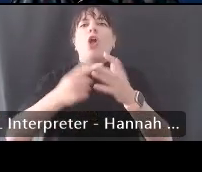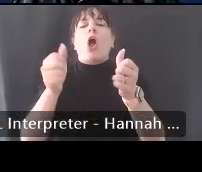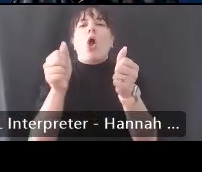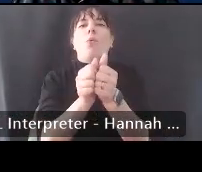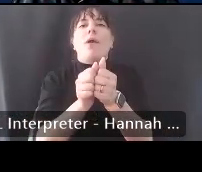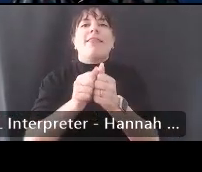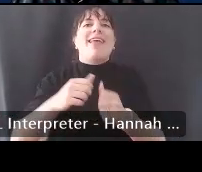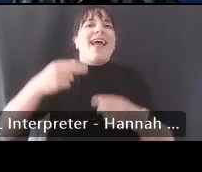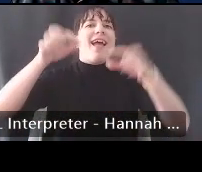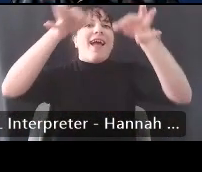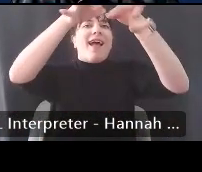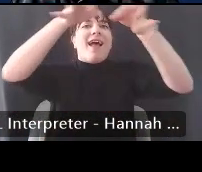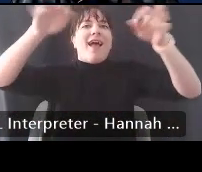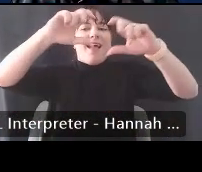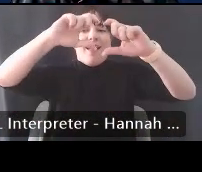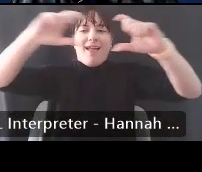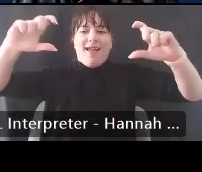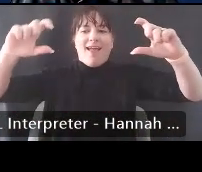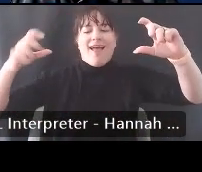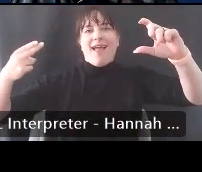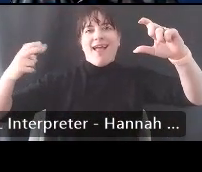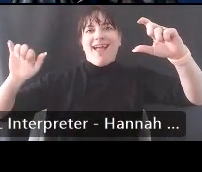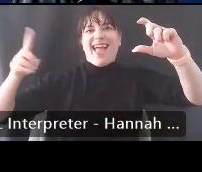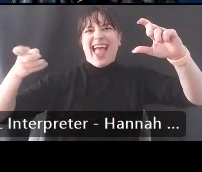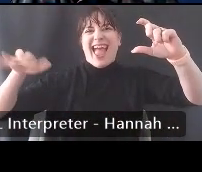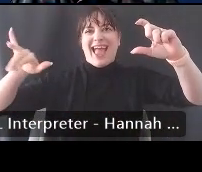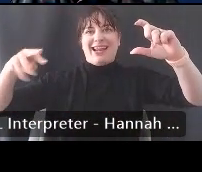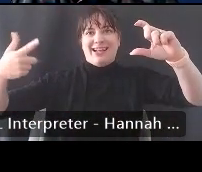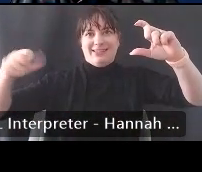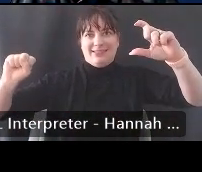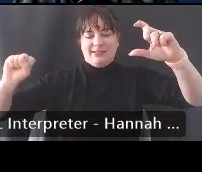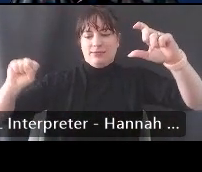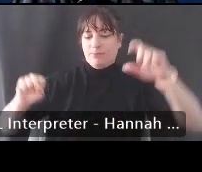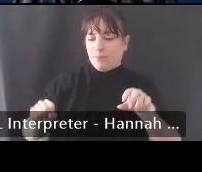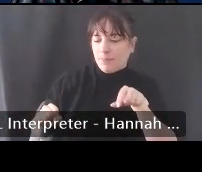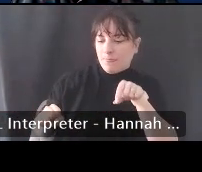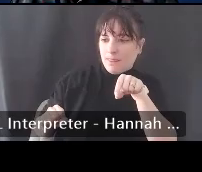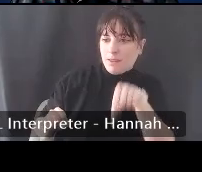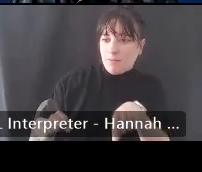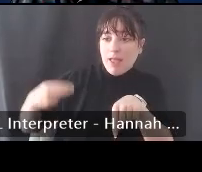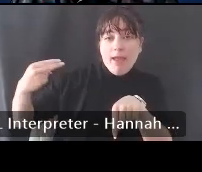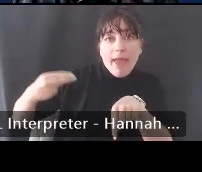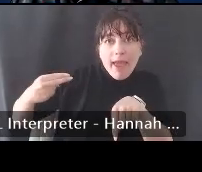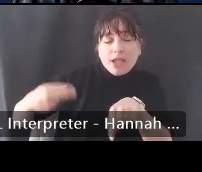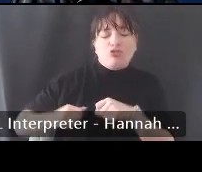H, navigation, or using Arrows, or potentially using Tab.